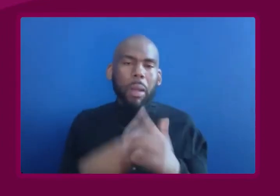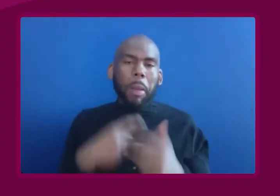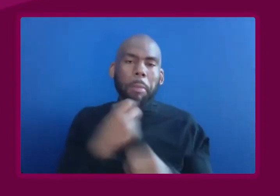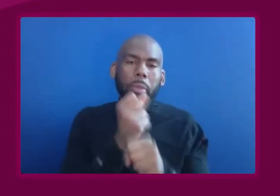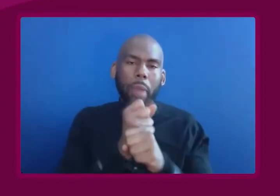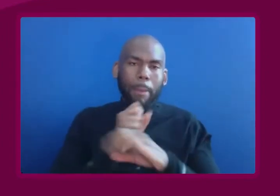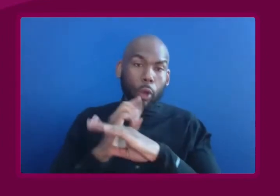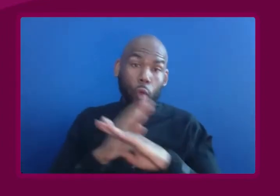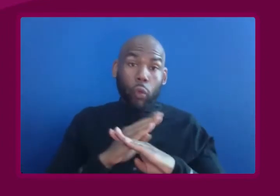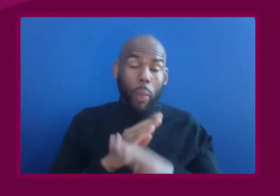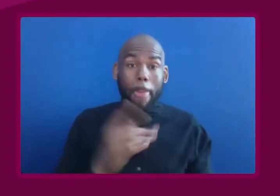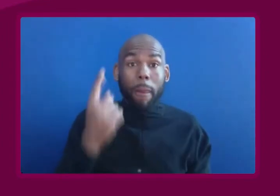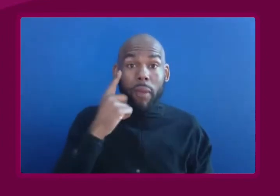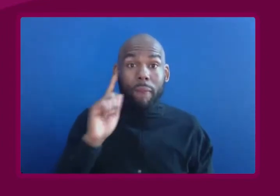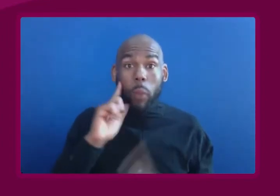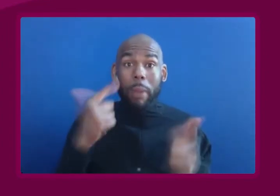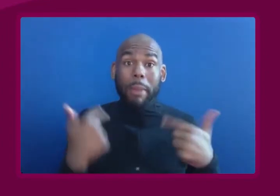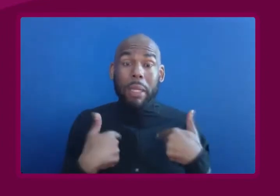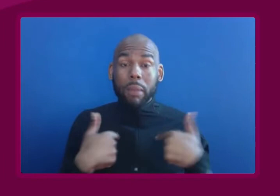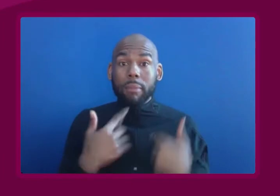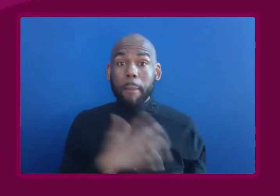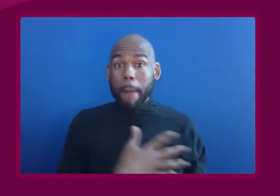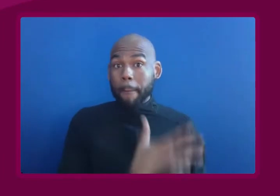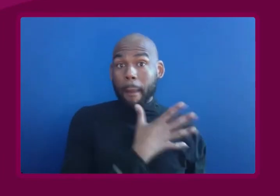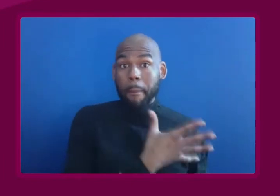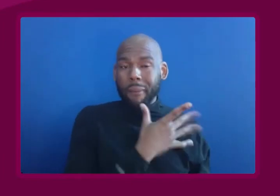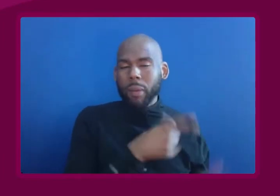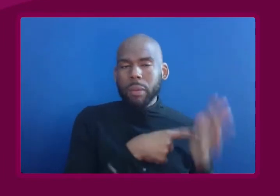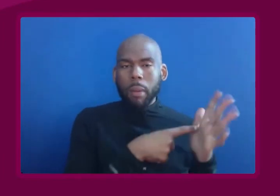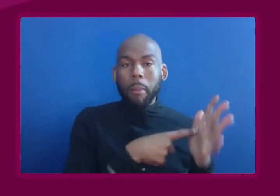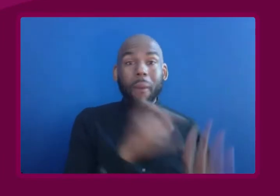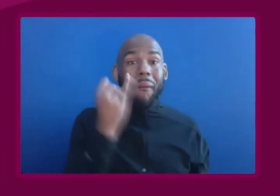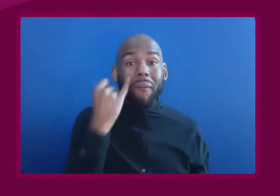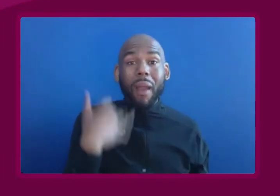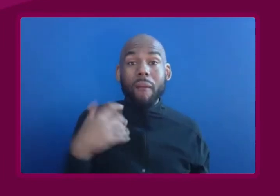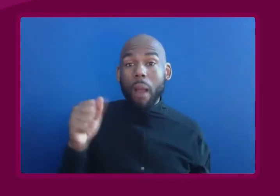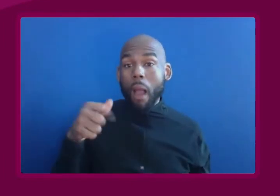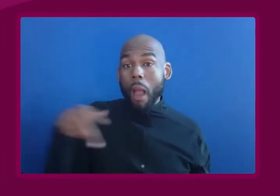And if you think about, even for me, like my mom, if there's an application that she